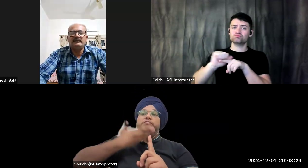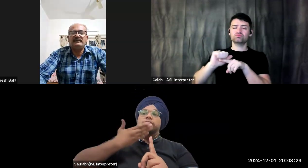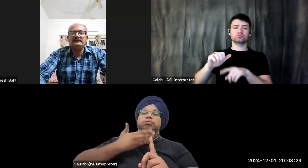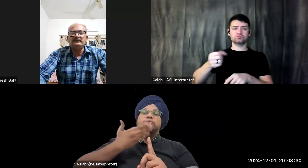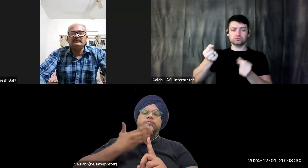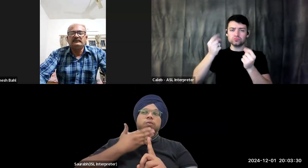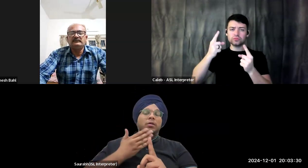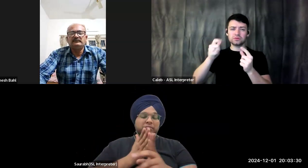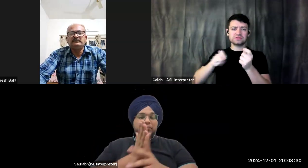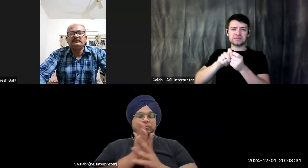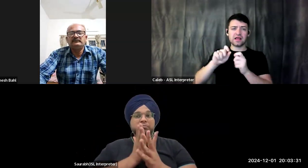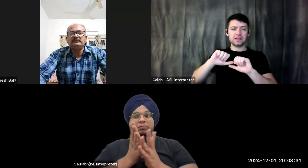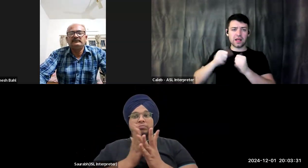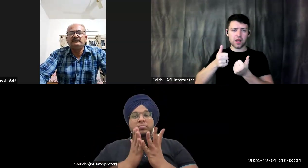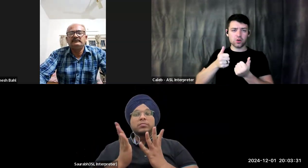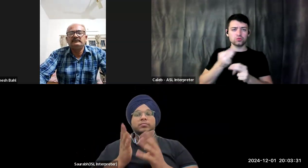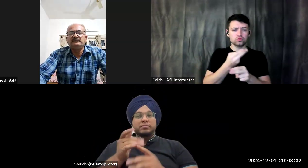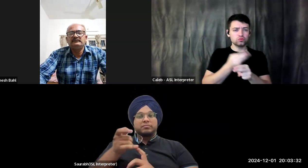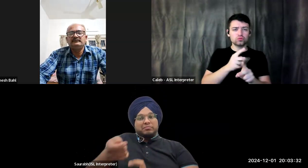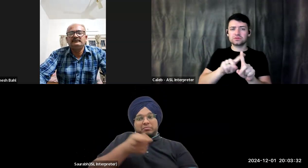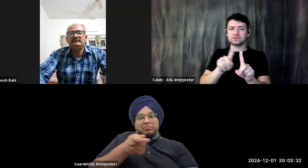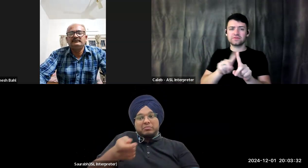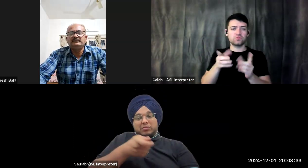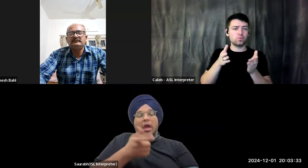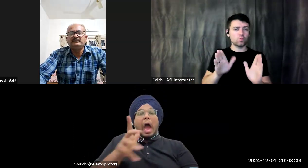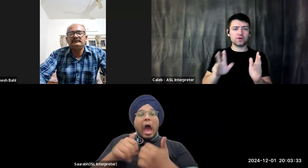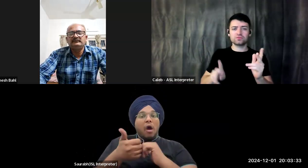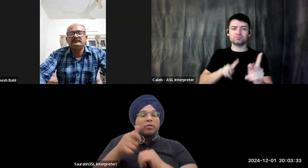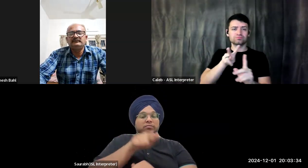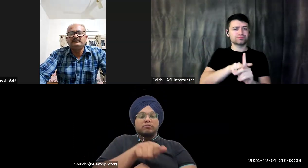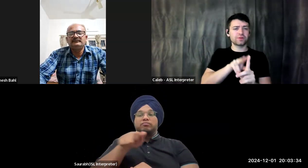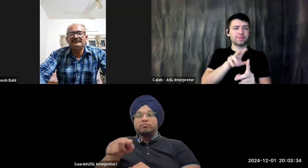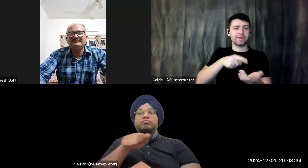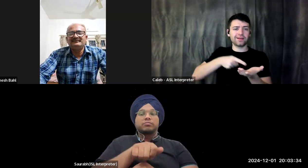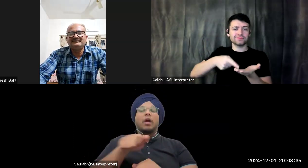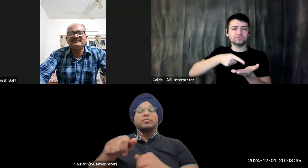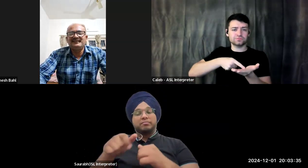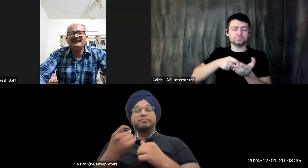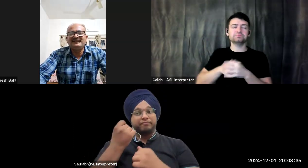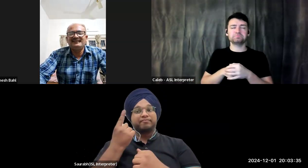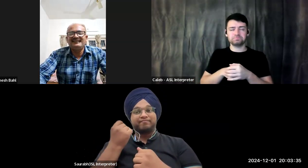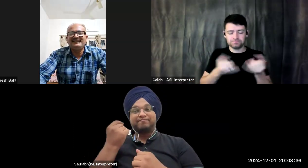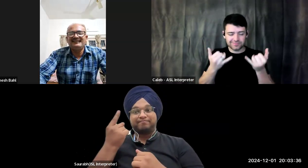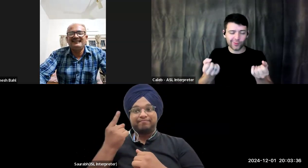of the different ways of using the cane. Now I understand. [Dinesh speaking] Yeah.